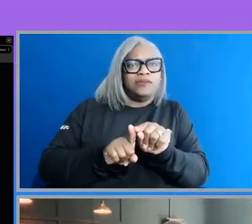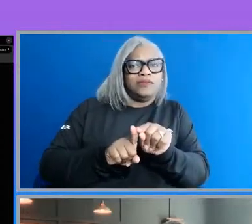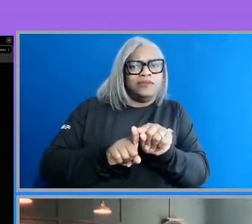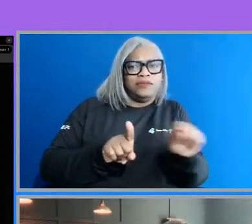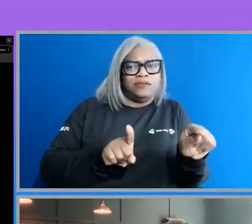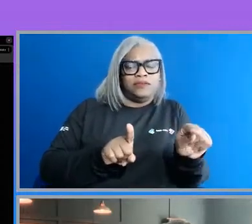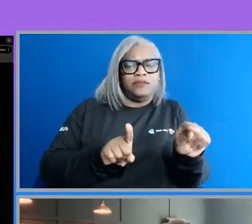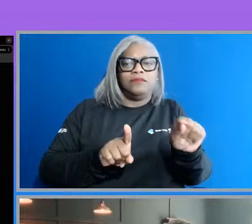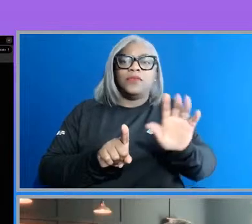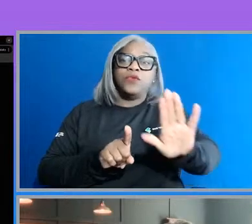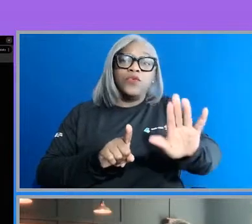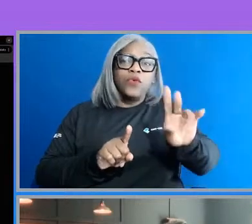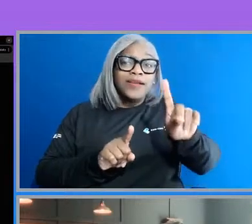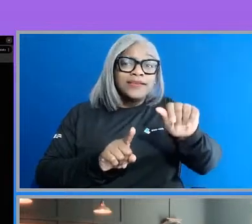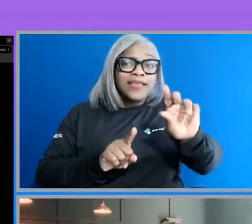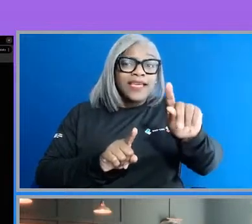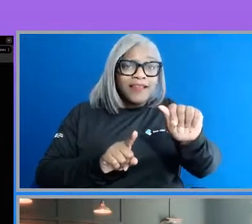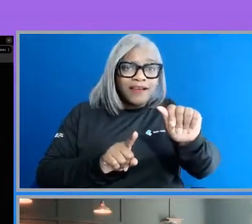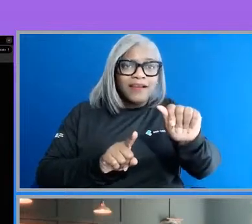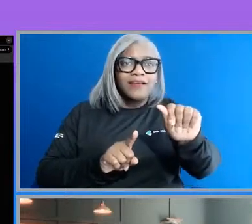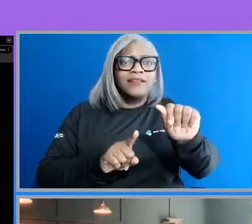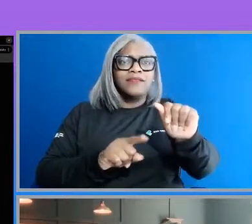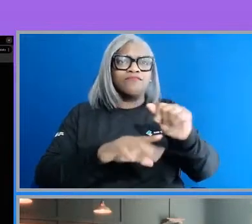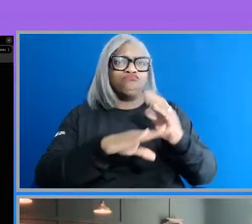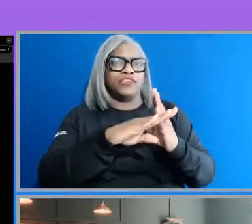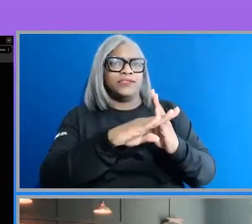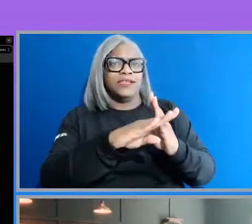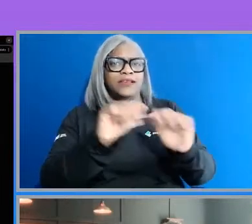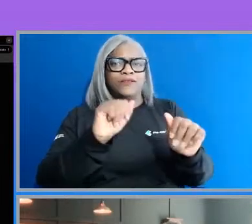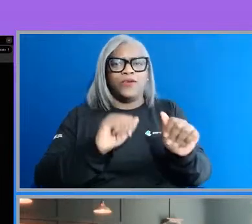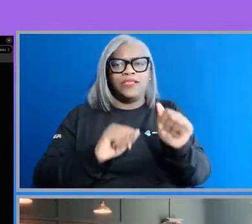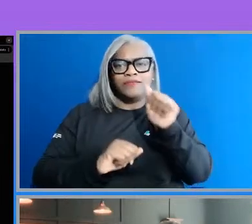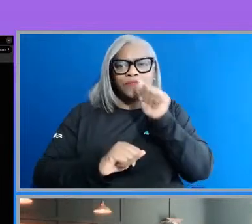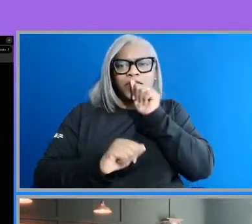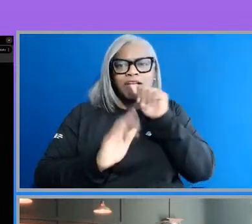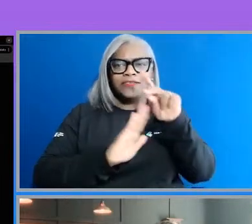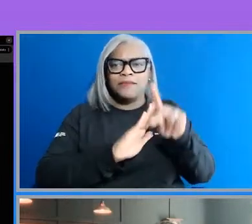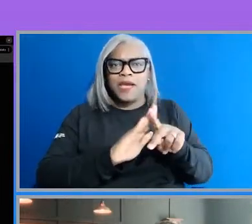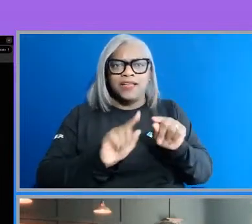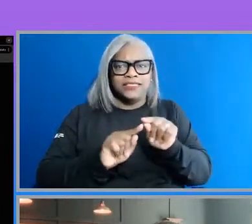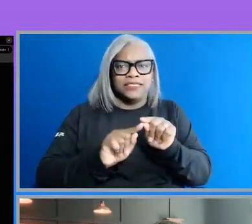privacy policy, followed by the input. Once again, this design